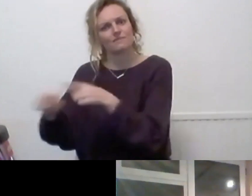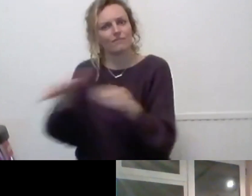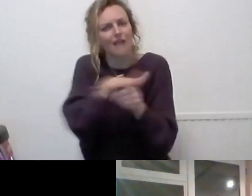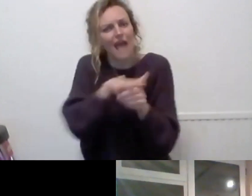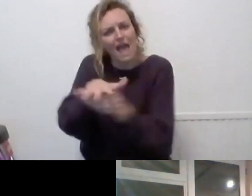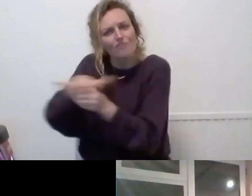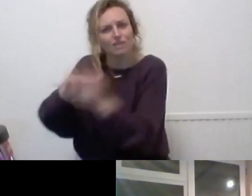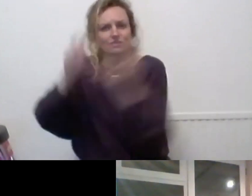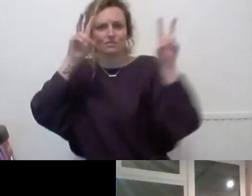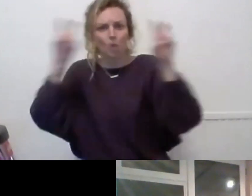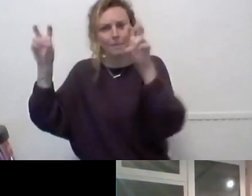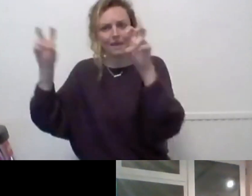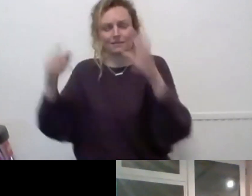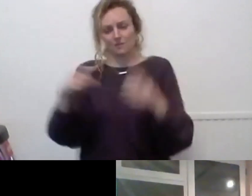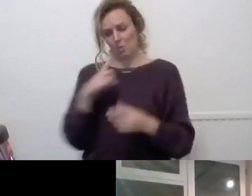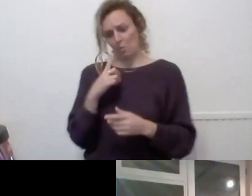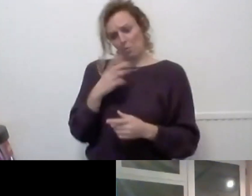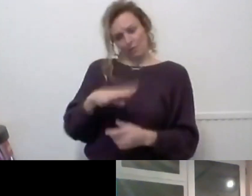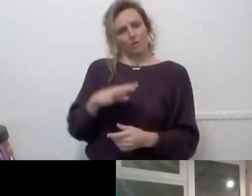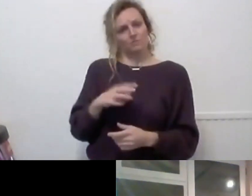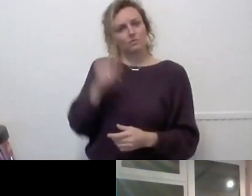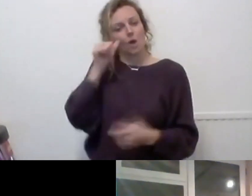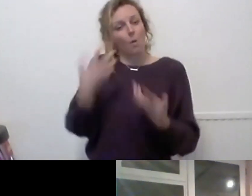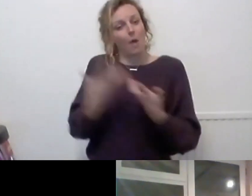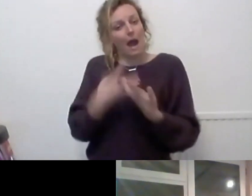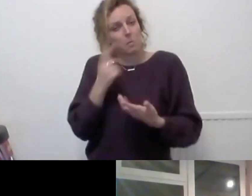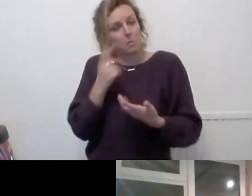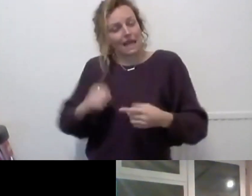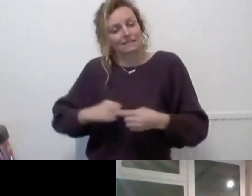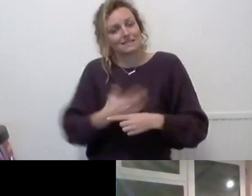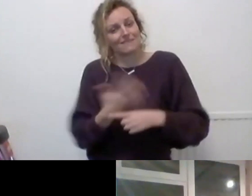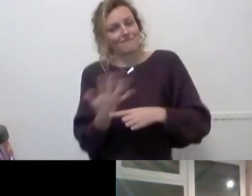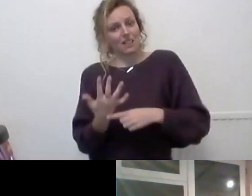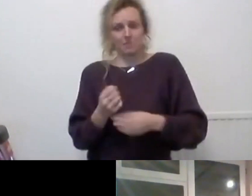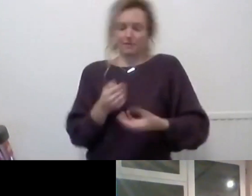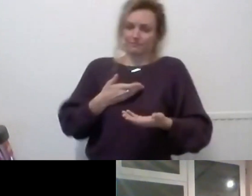how can we resource that and produce things with our community, it's not about us doing,